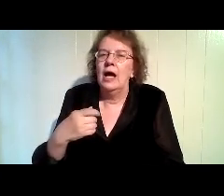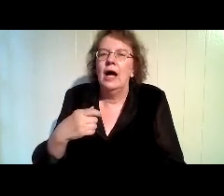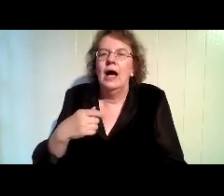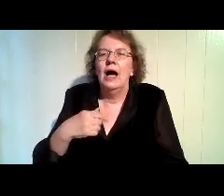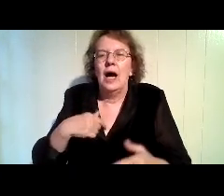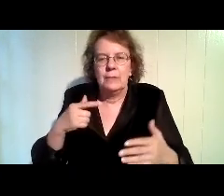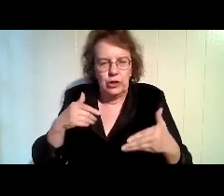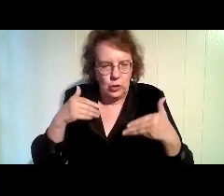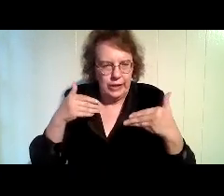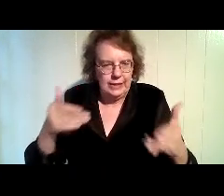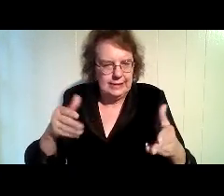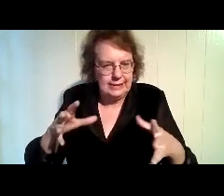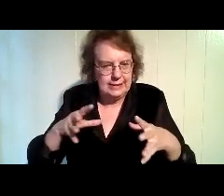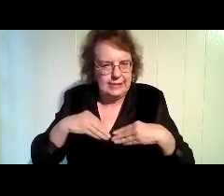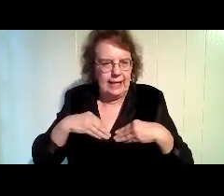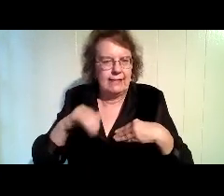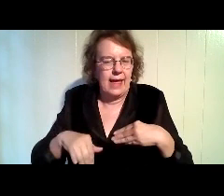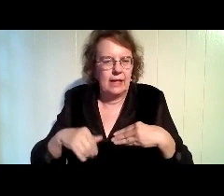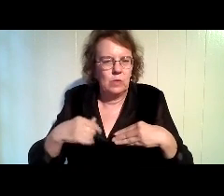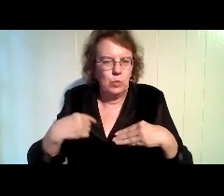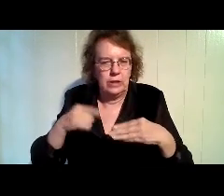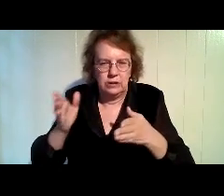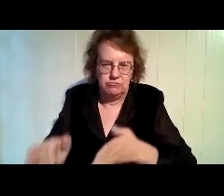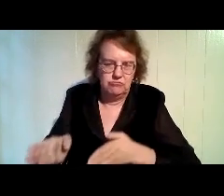that as we can queue into the hearing section now.